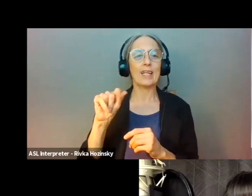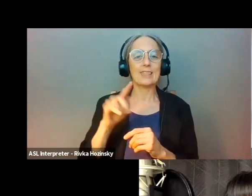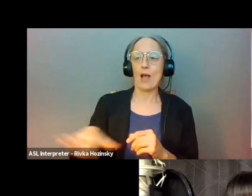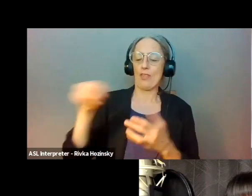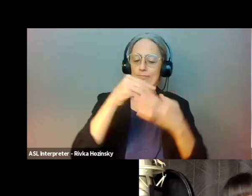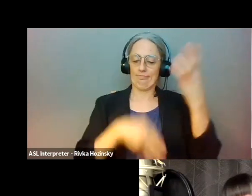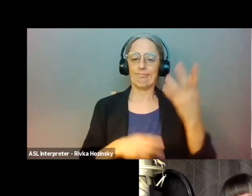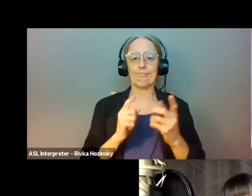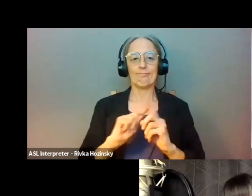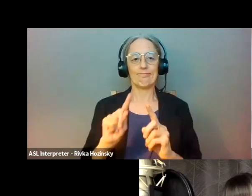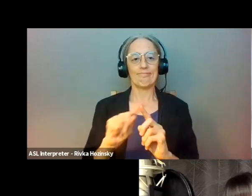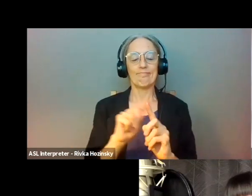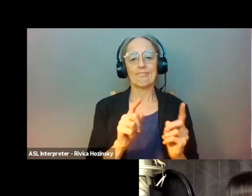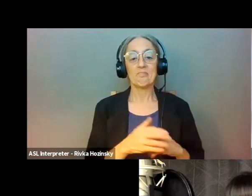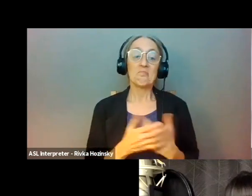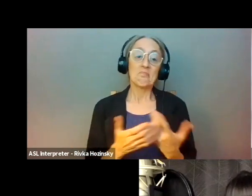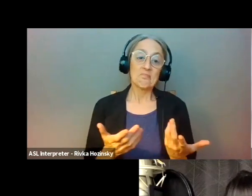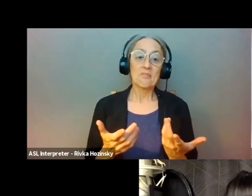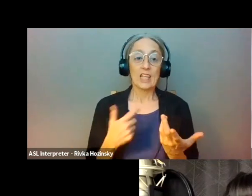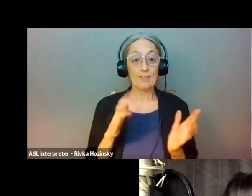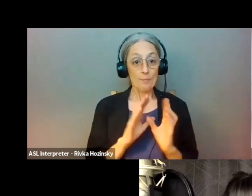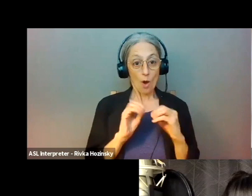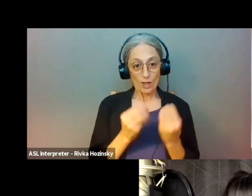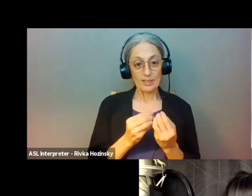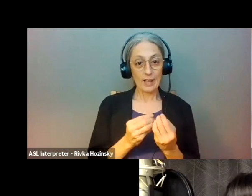I would definitely go in with somebody. If you're a smaller organization on a small budget,